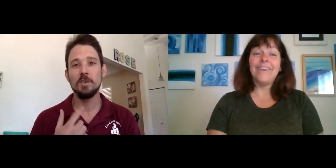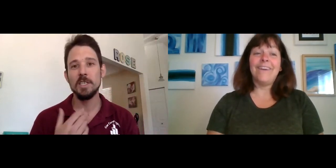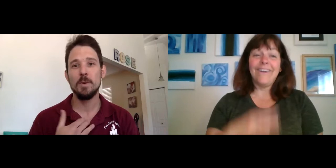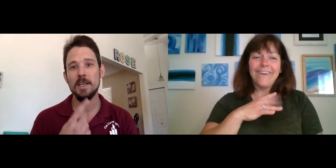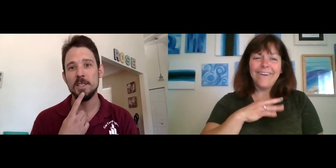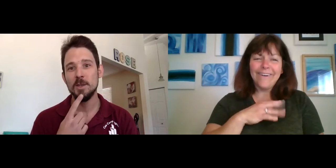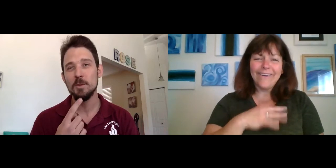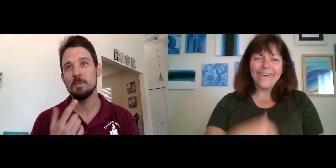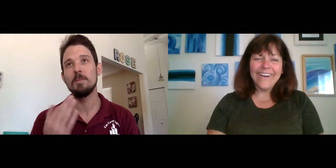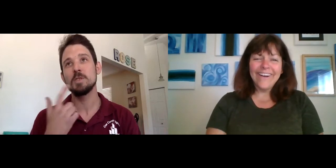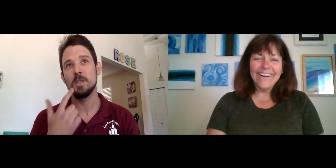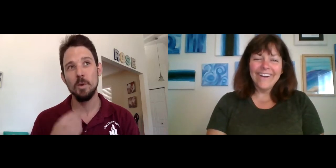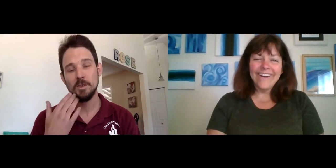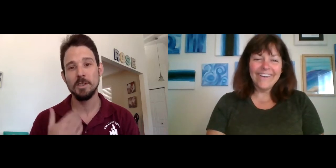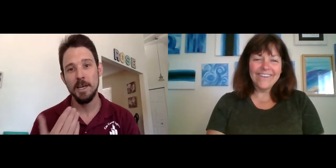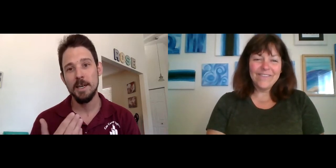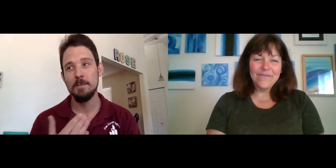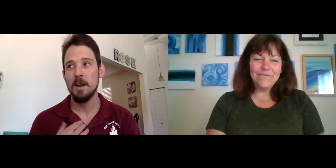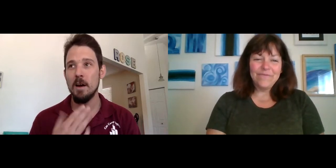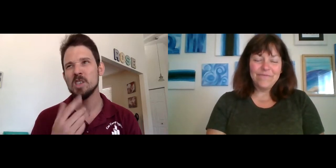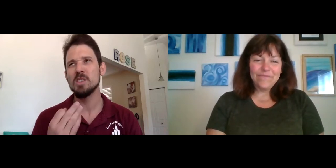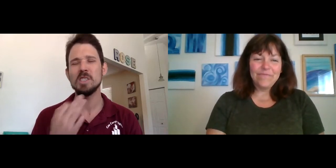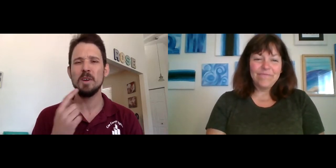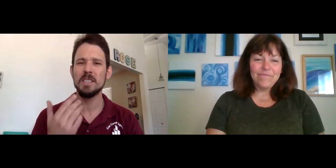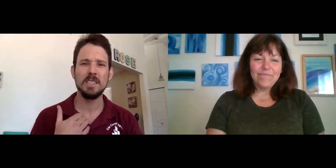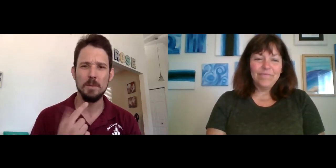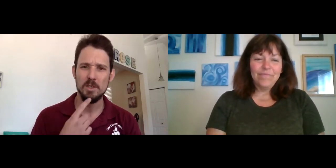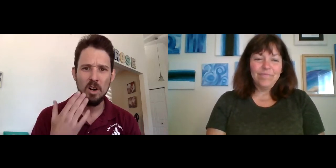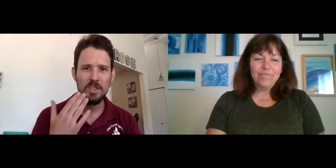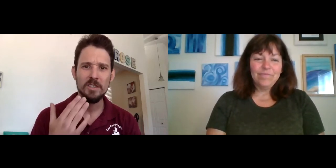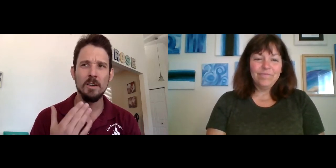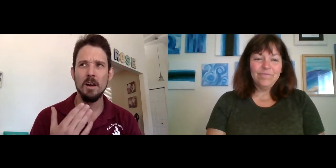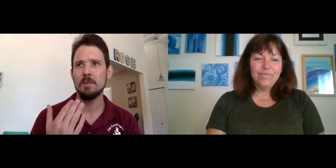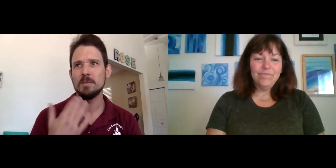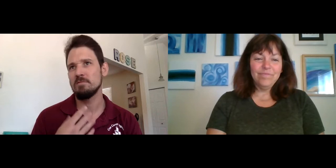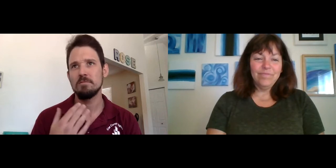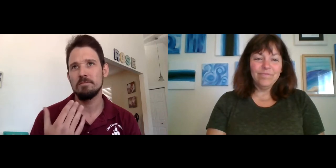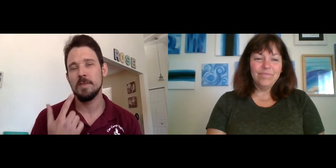So that's what I do mostly in the winter time. I also spend time with my daughter um I'm